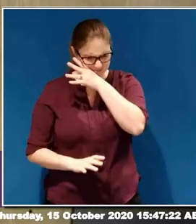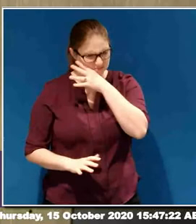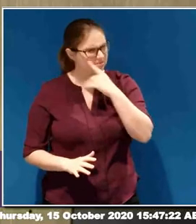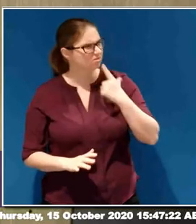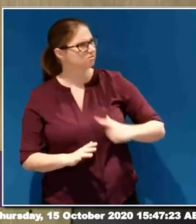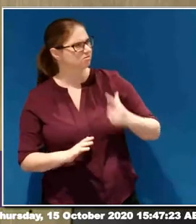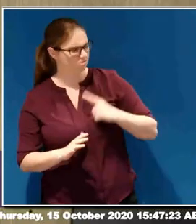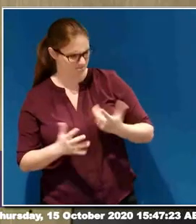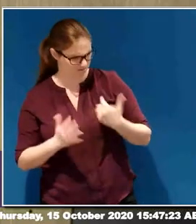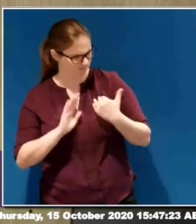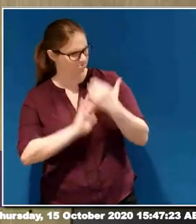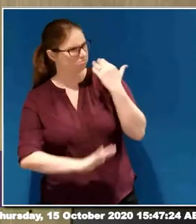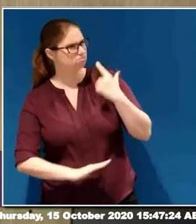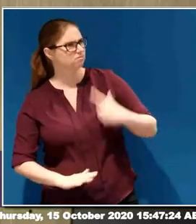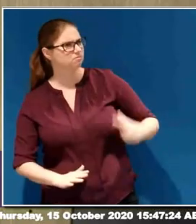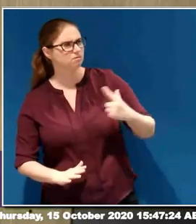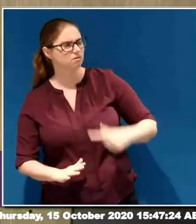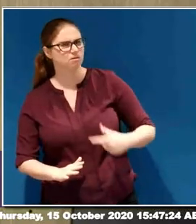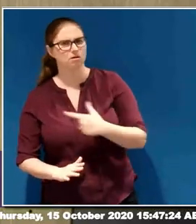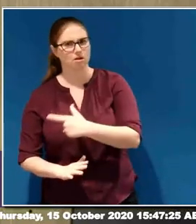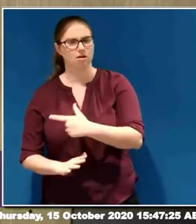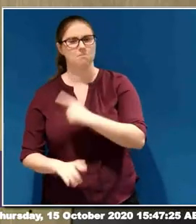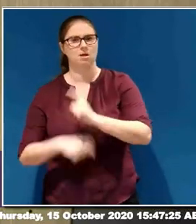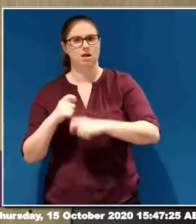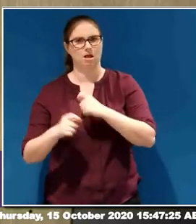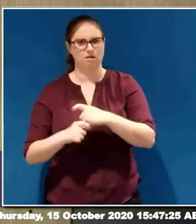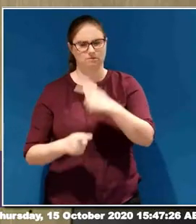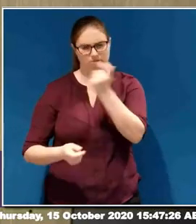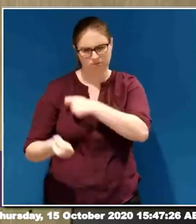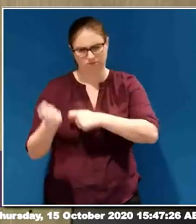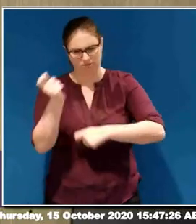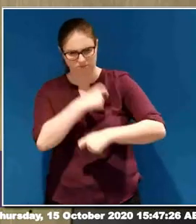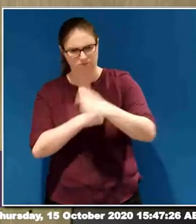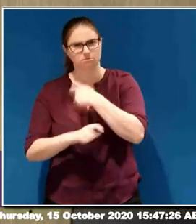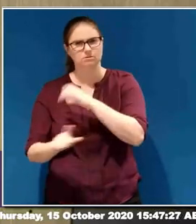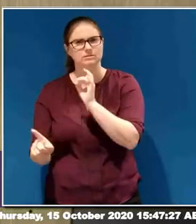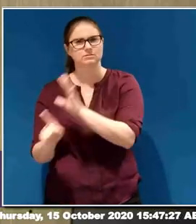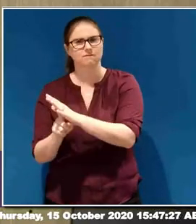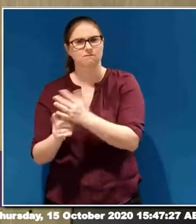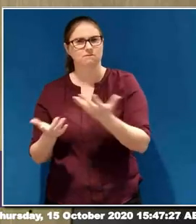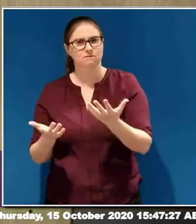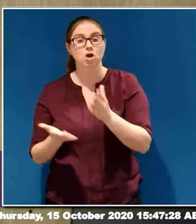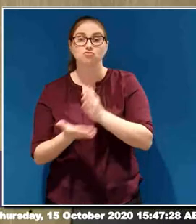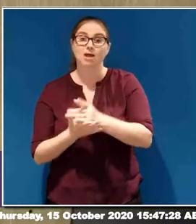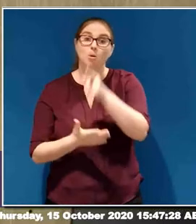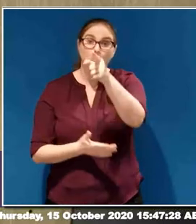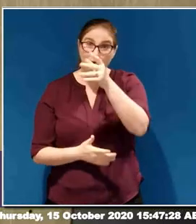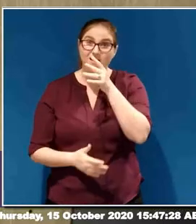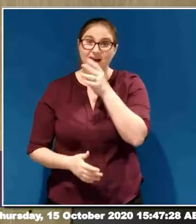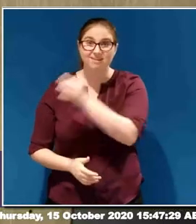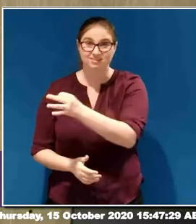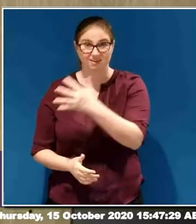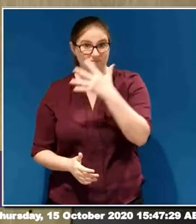And all you have to do is ask a reading, and what that means, and